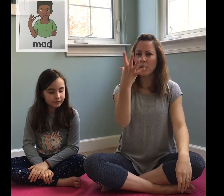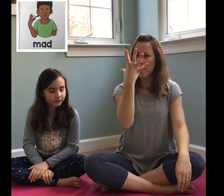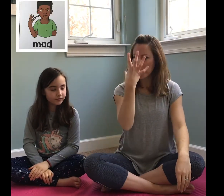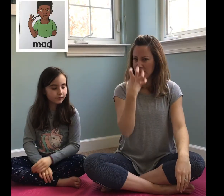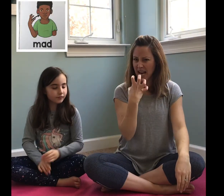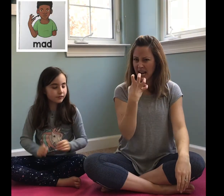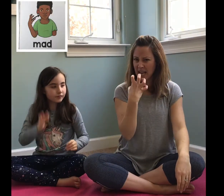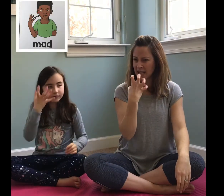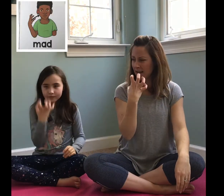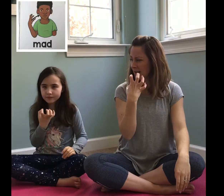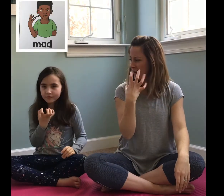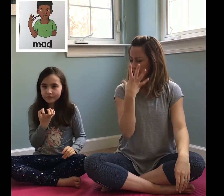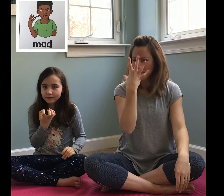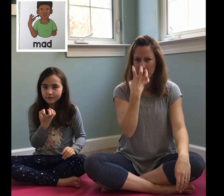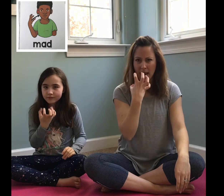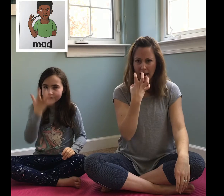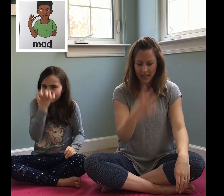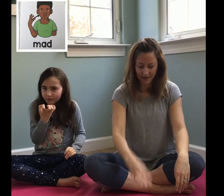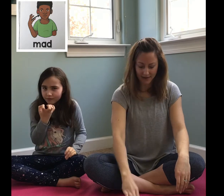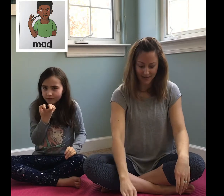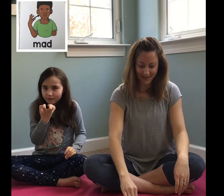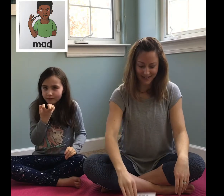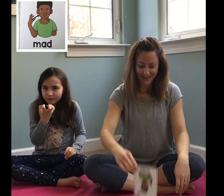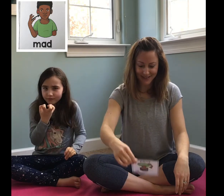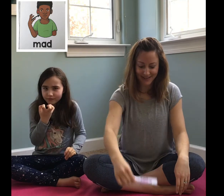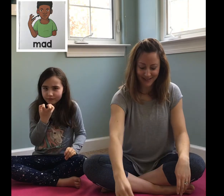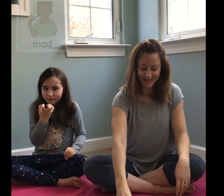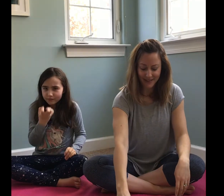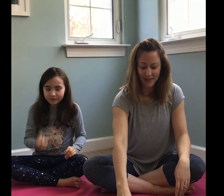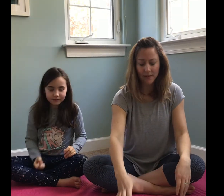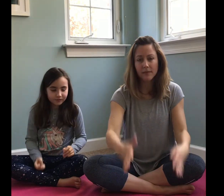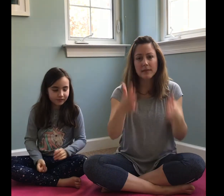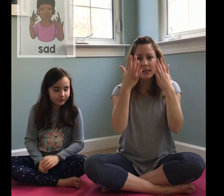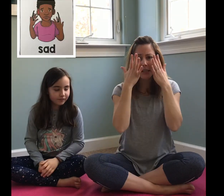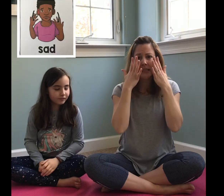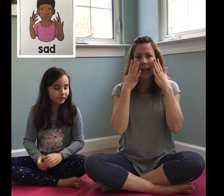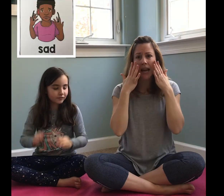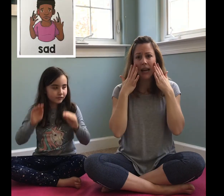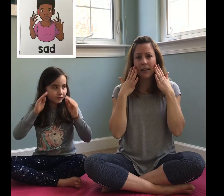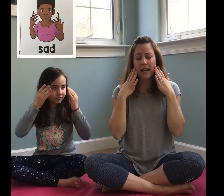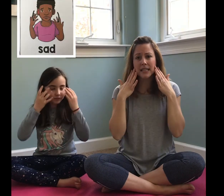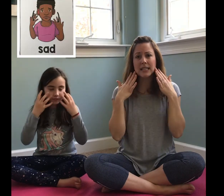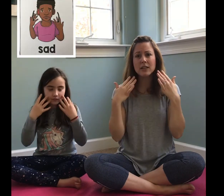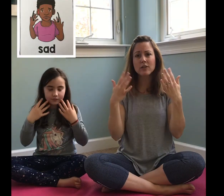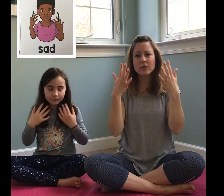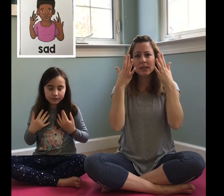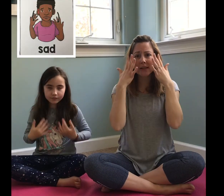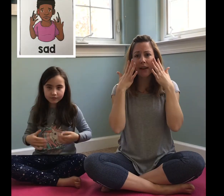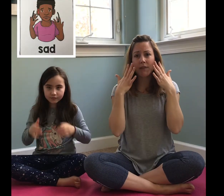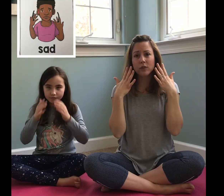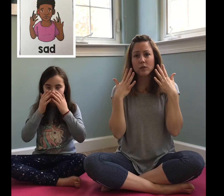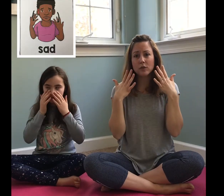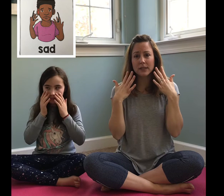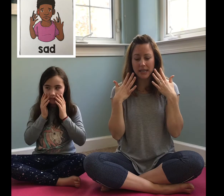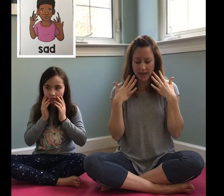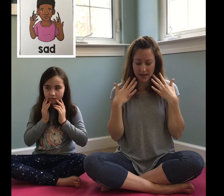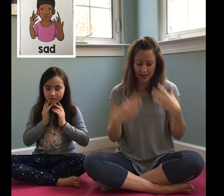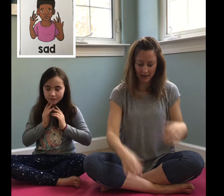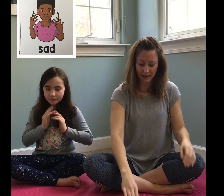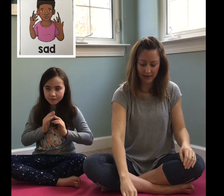I feel mad, mad Sad, like tears, I feel so sad